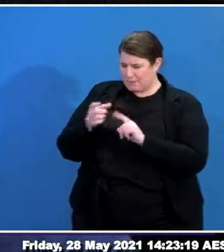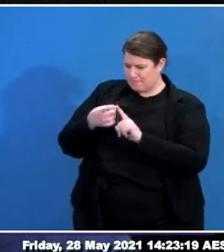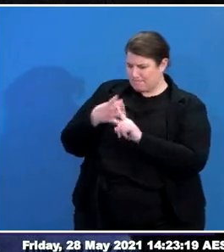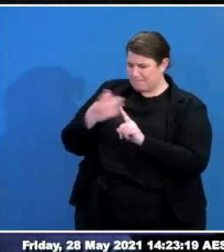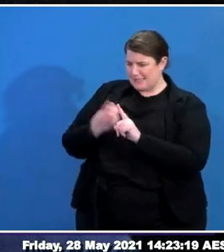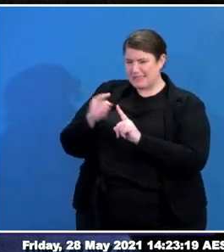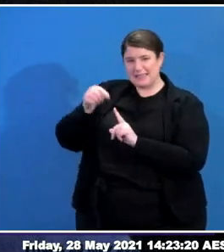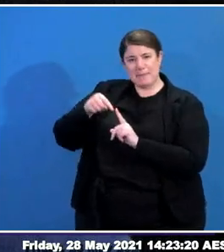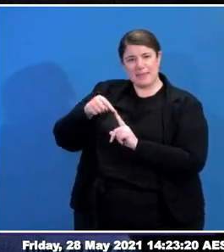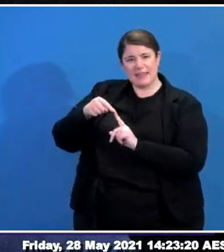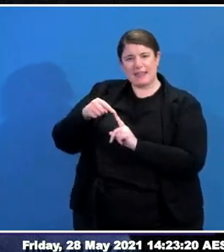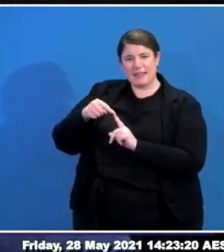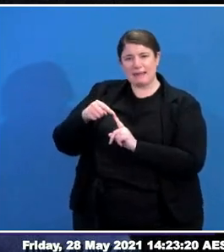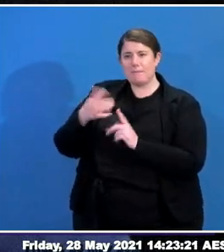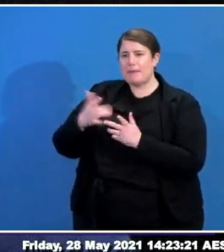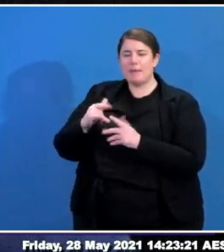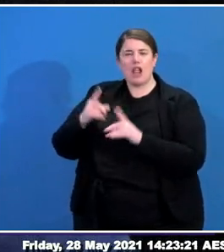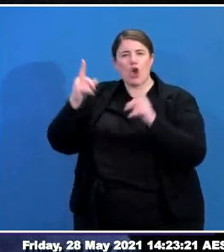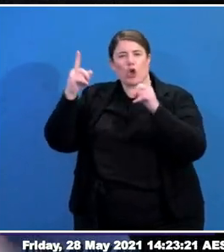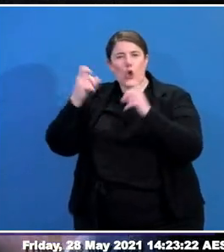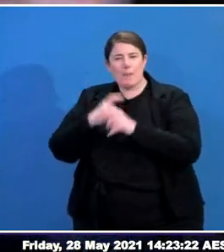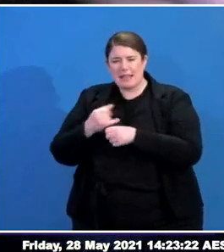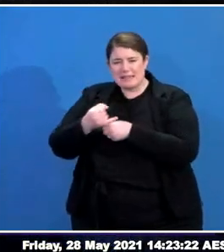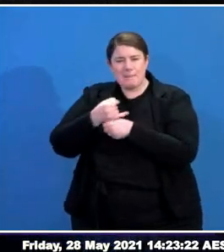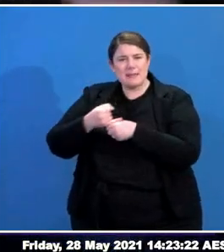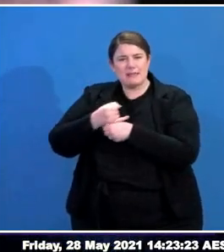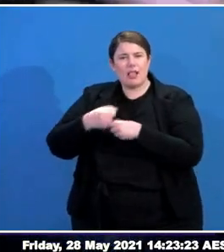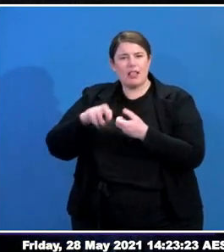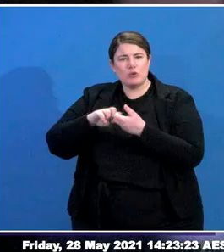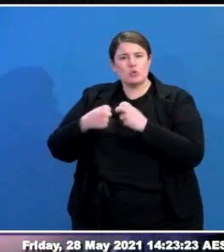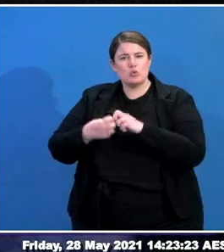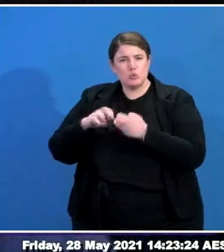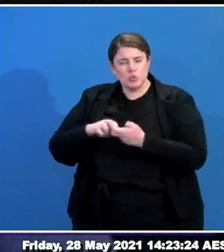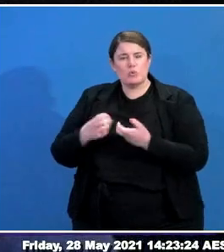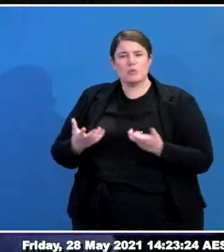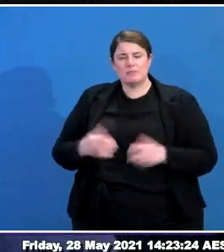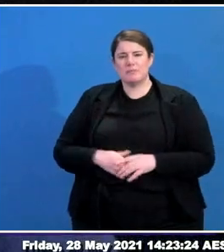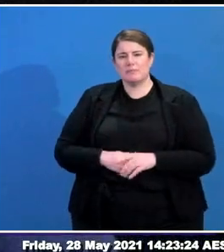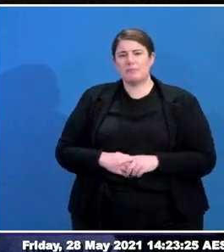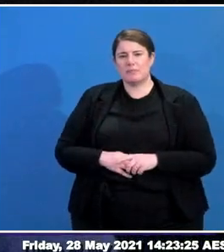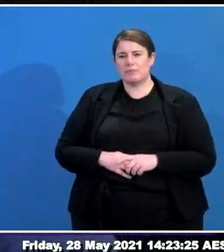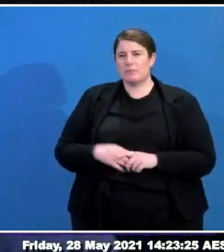intersects with a complex medical matter, we have a panel that we've recently